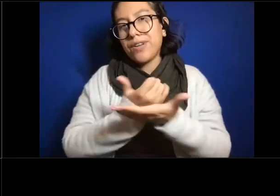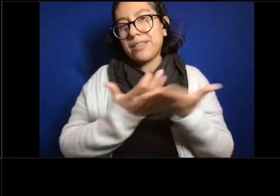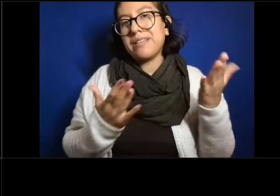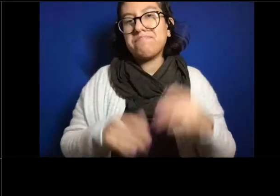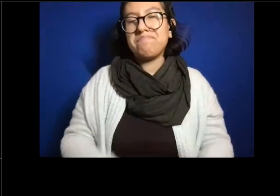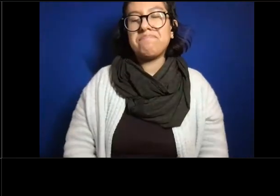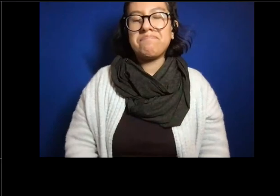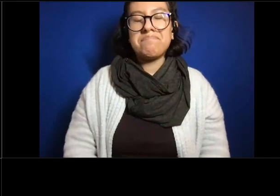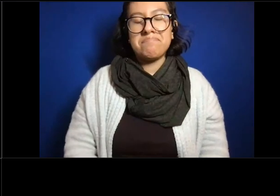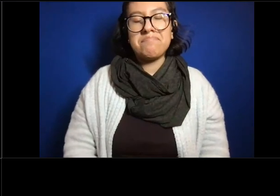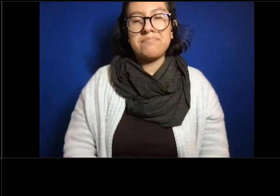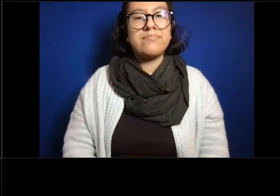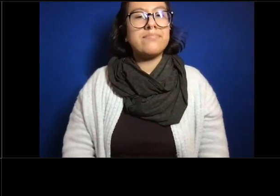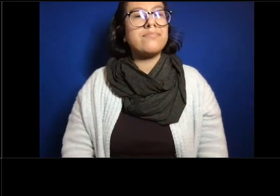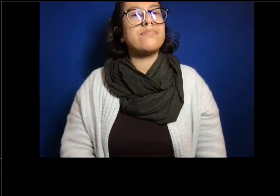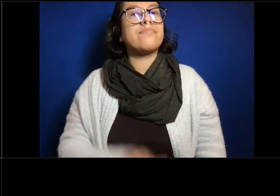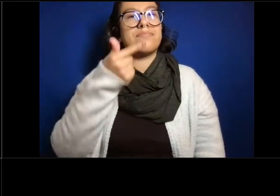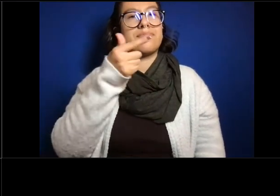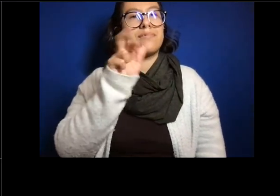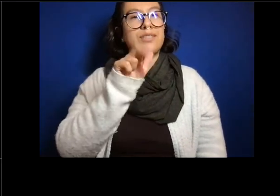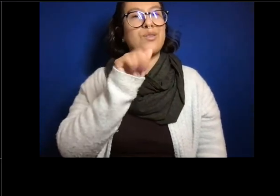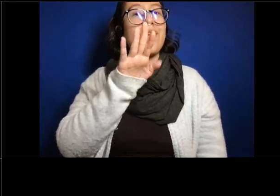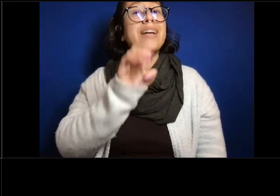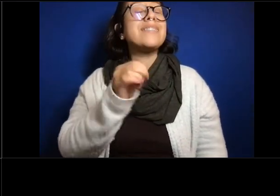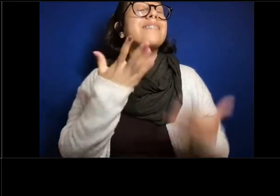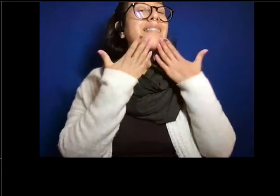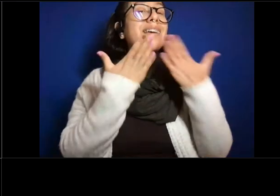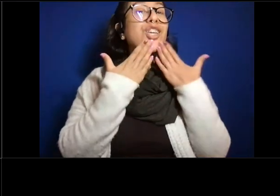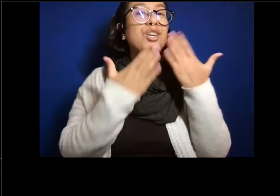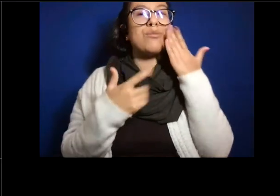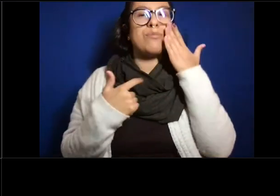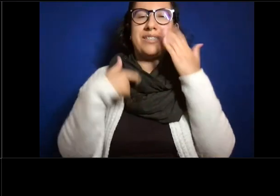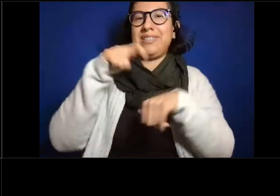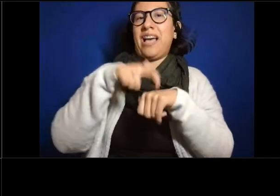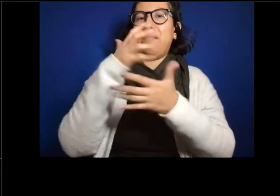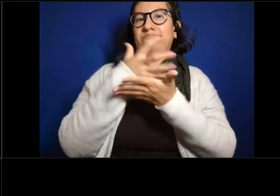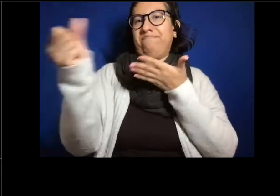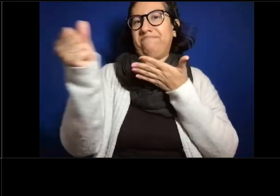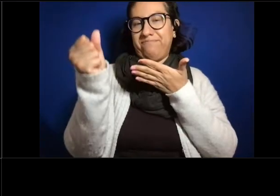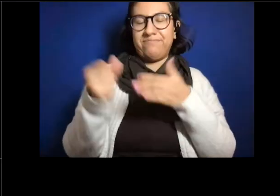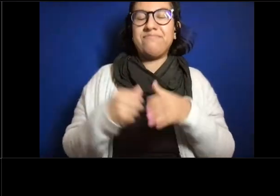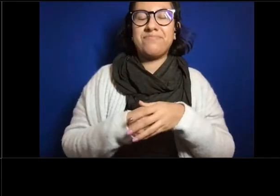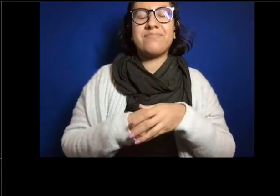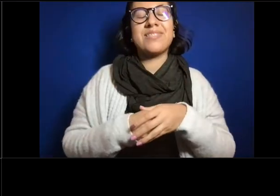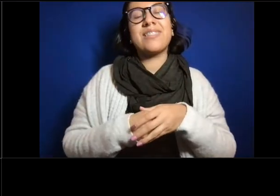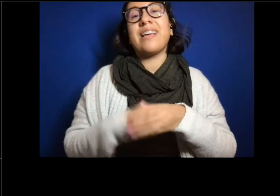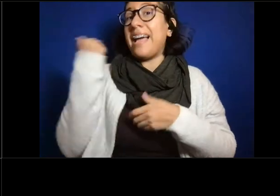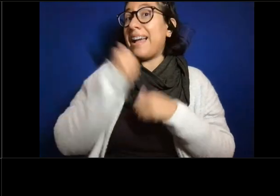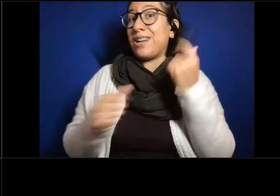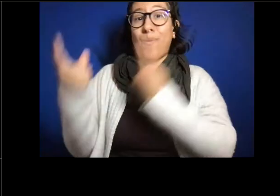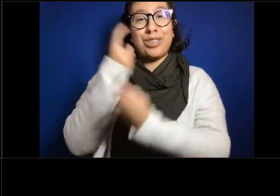Excellent. I want to just thank you. We're about out of time. So I'm going to hold on to any other questions that come in